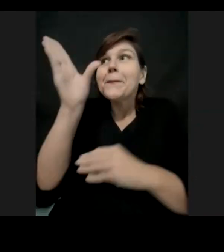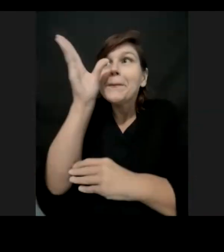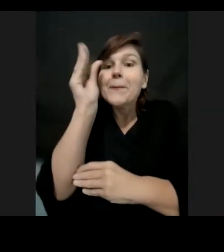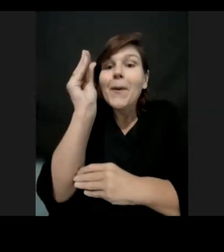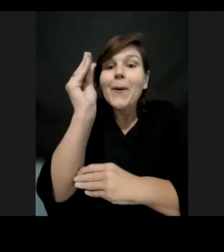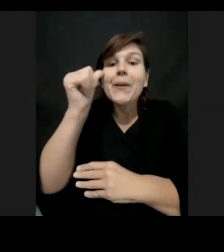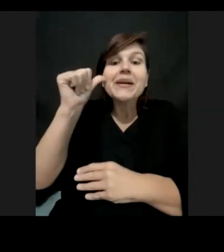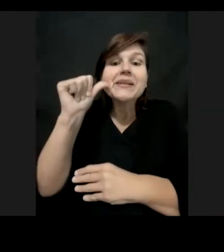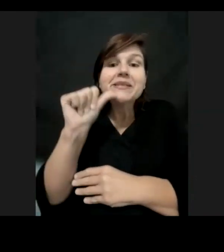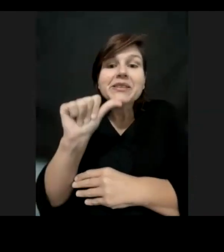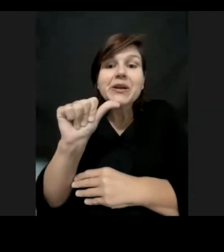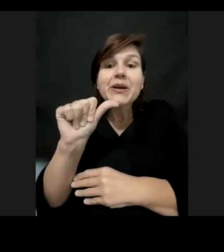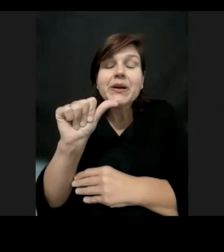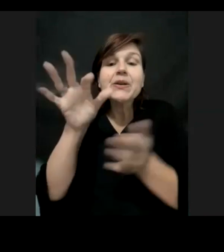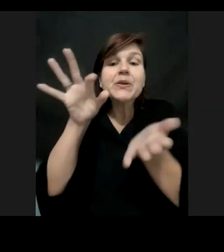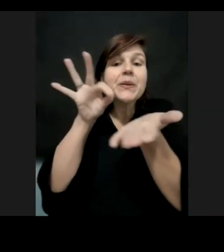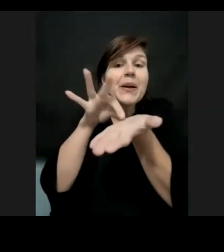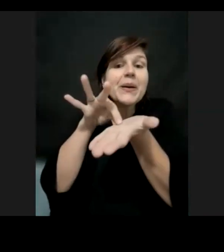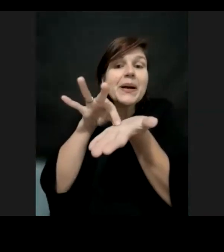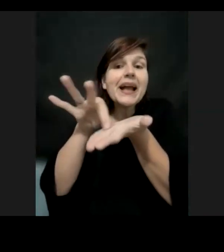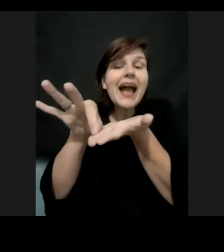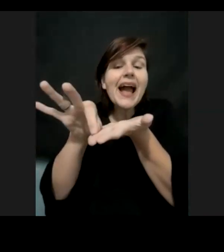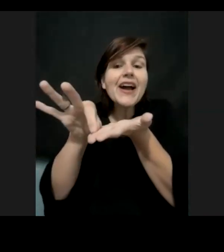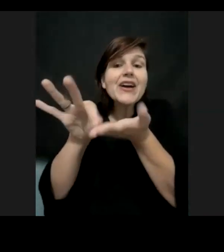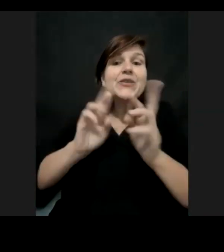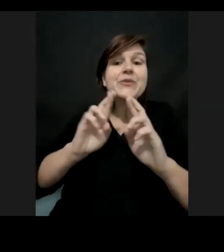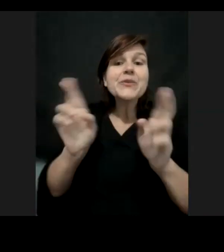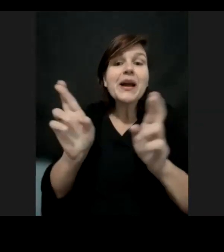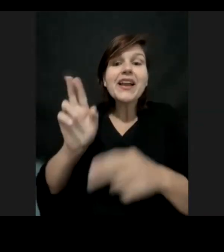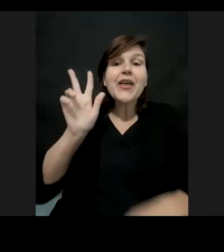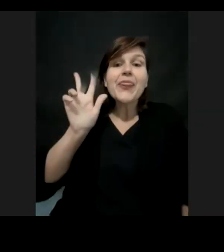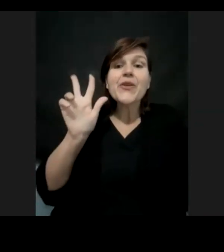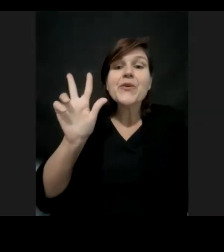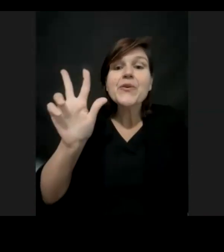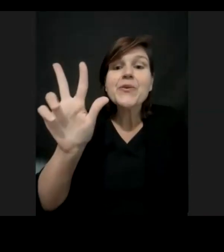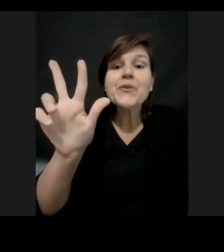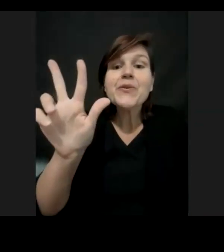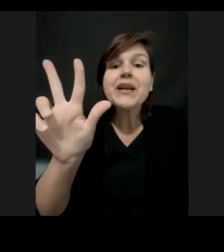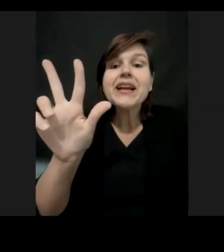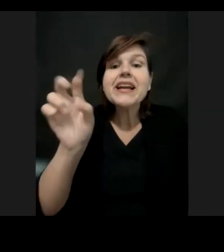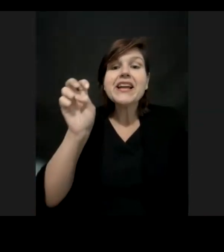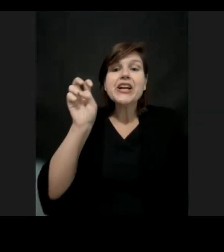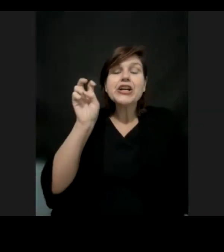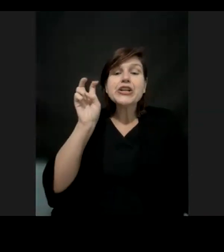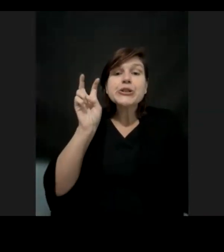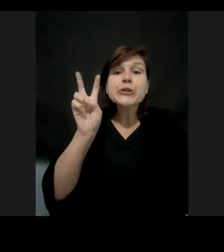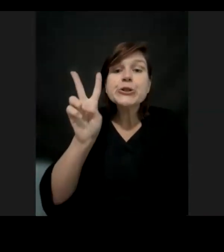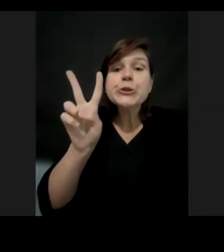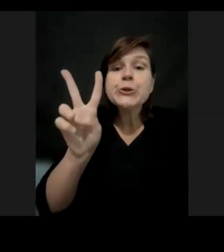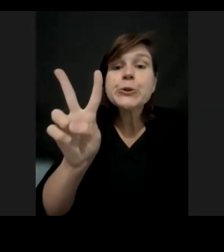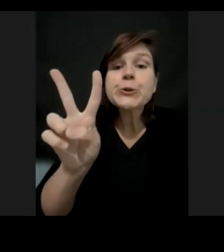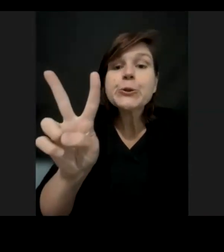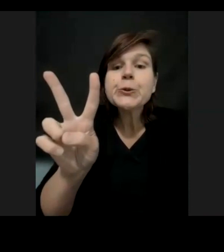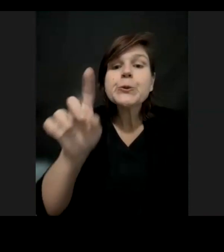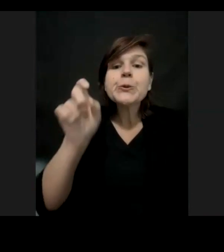Going to count it down. Here we go. Three, two, one!